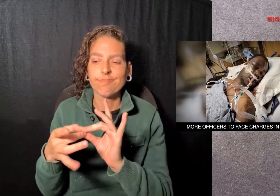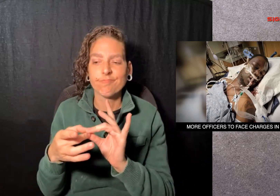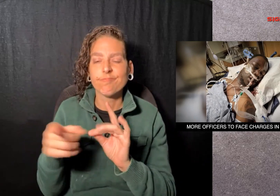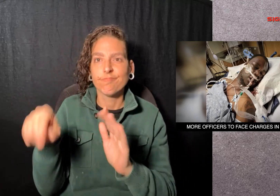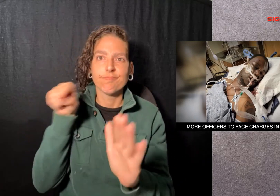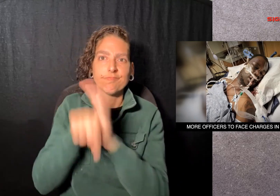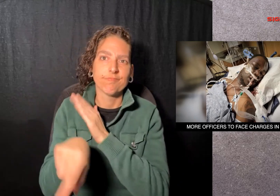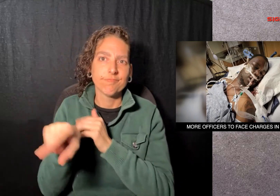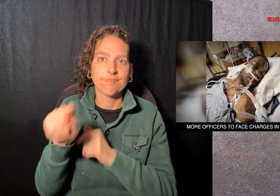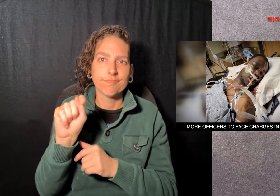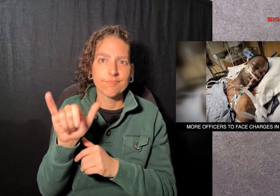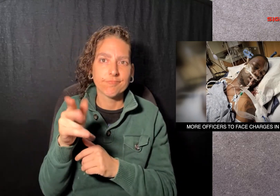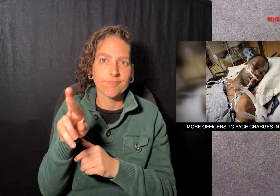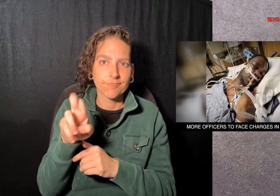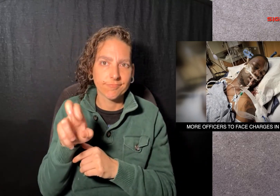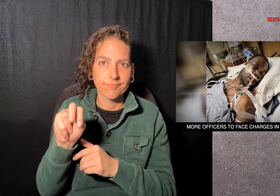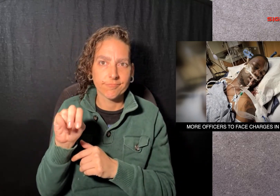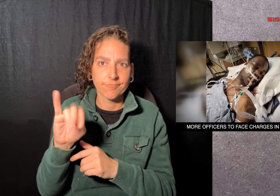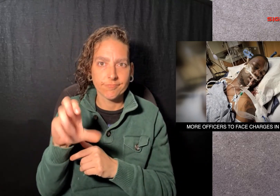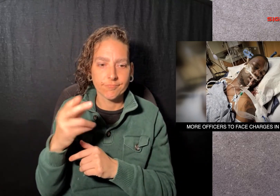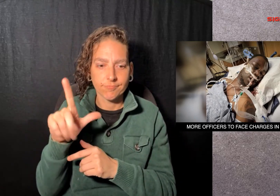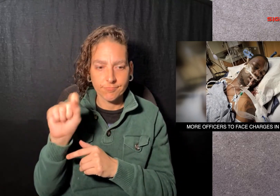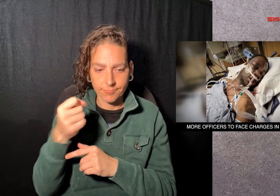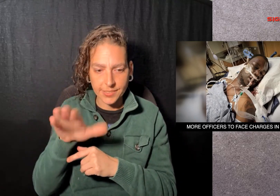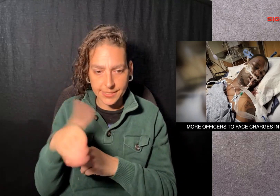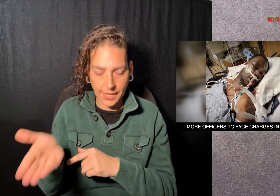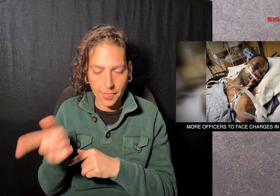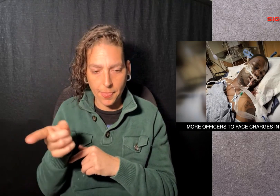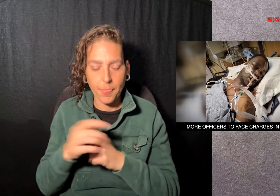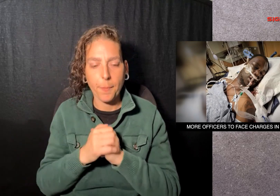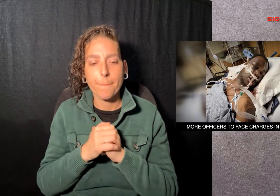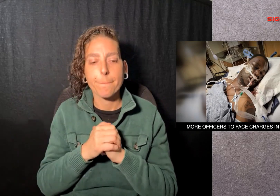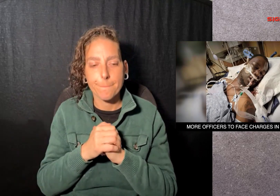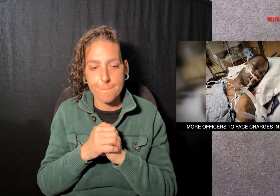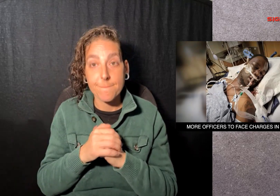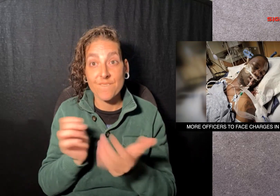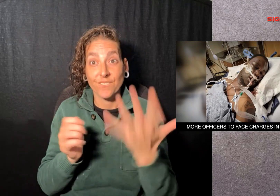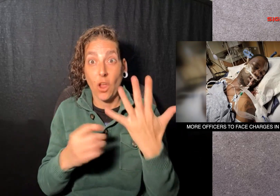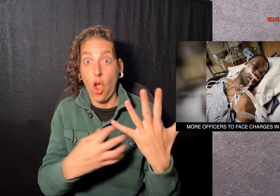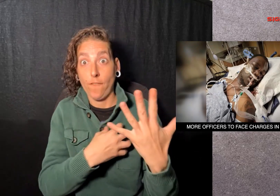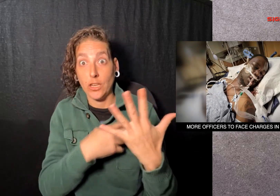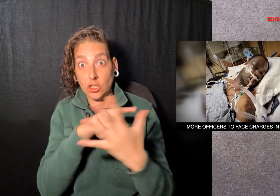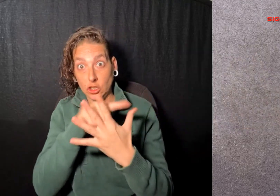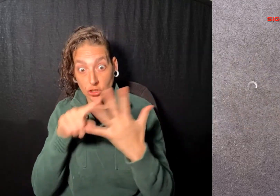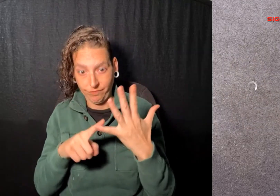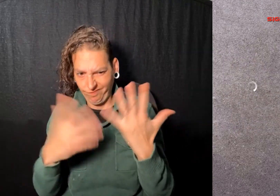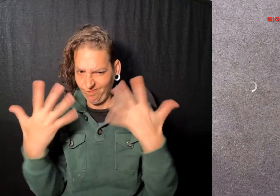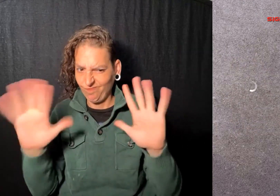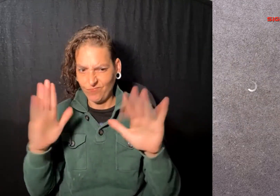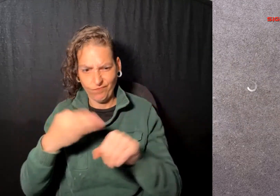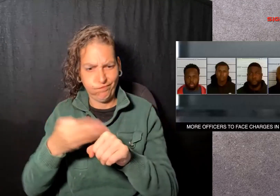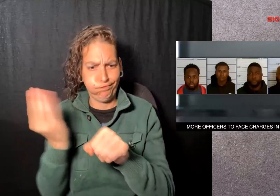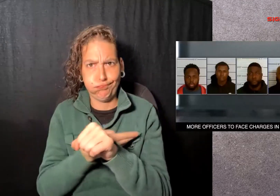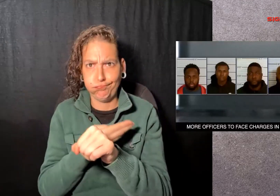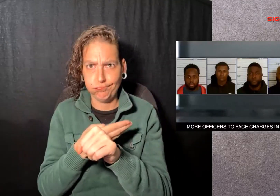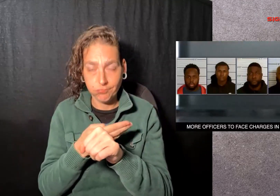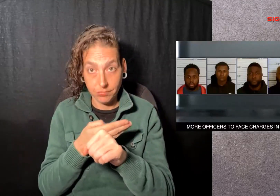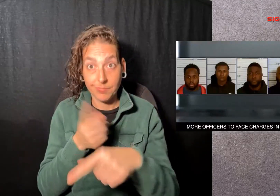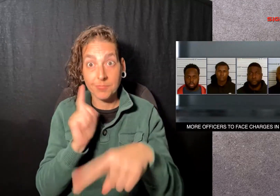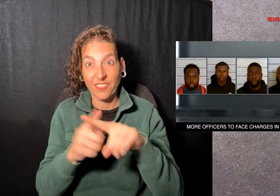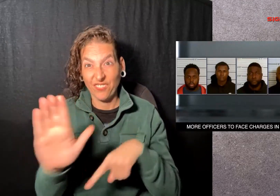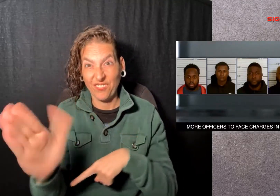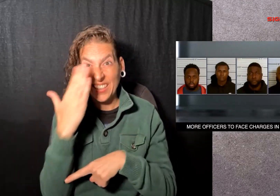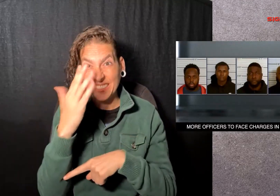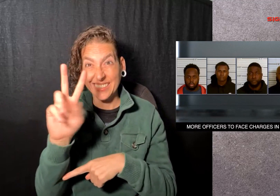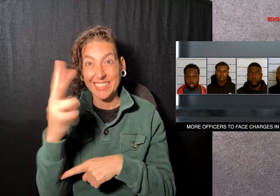of Tyre Nichols five officers have already been fired and are facing second-degree murder